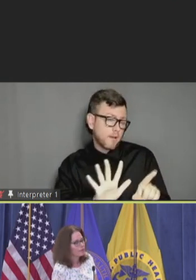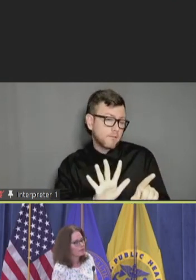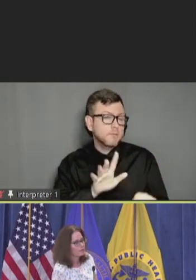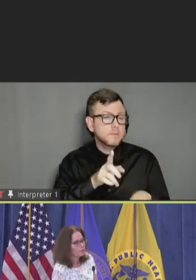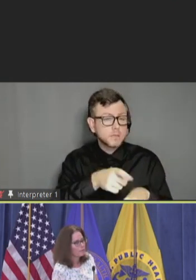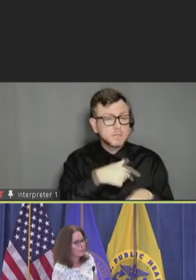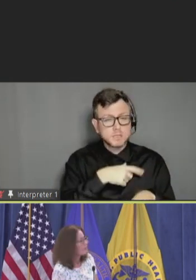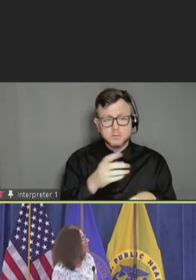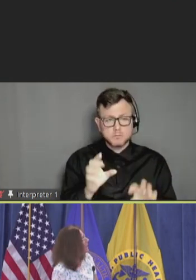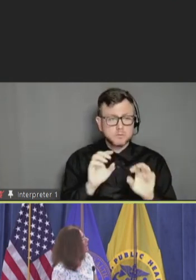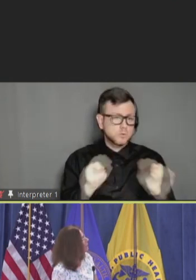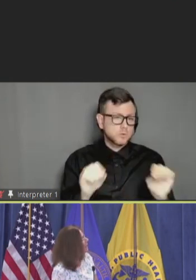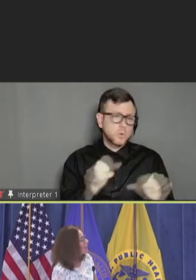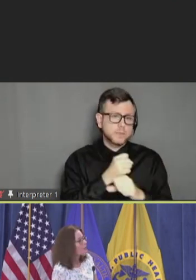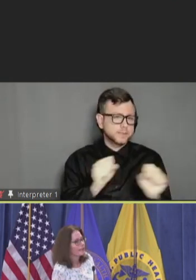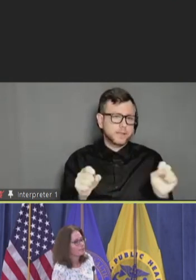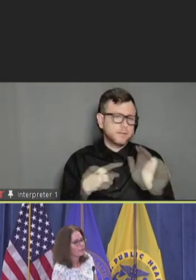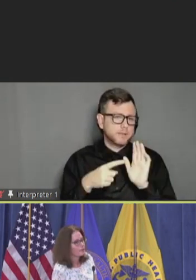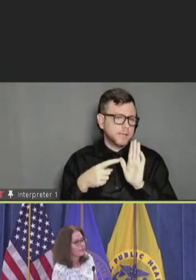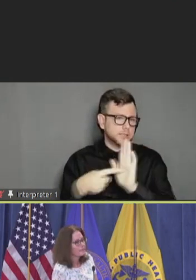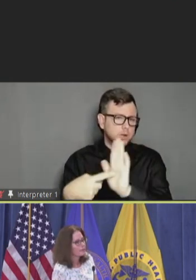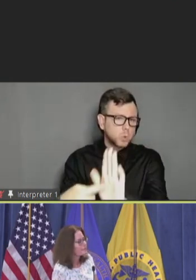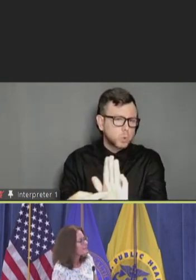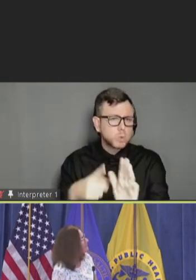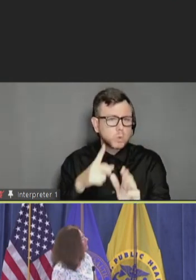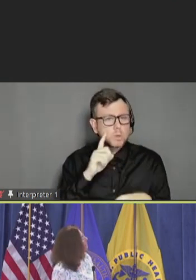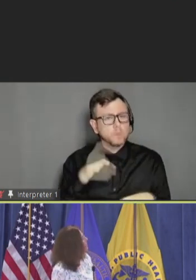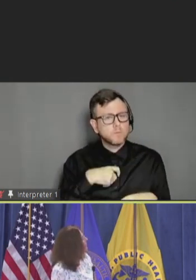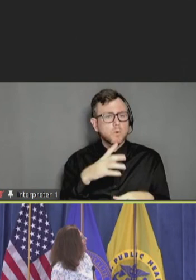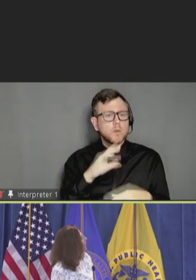the 21 days after mRNA primary series.